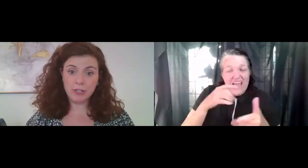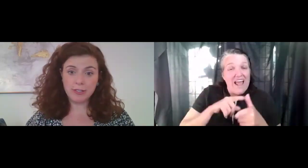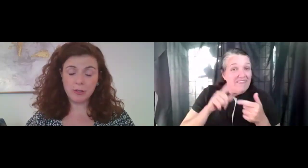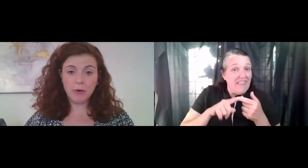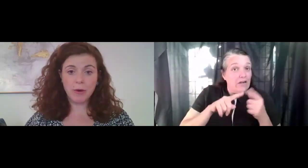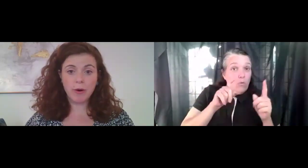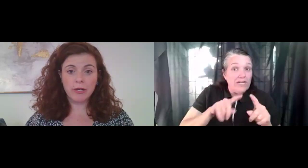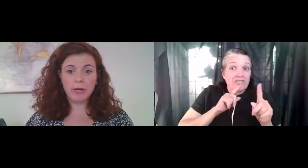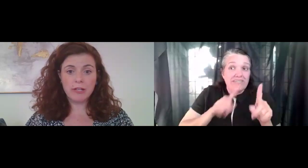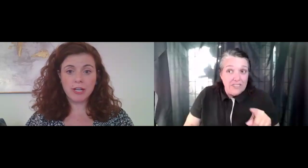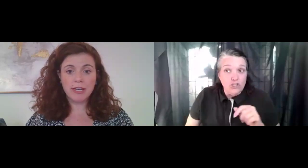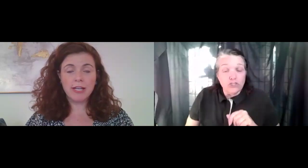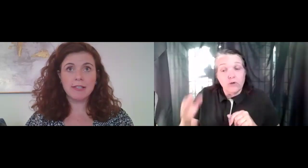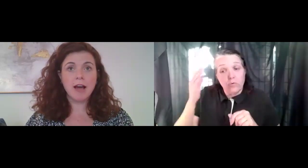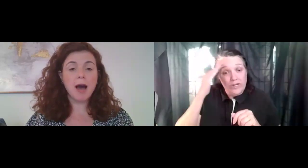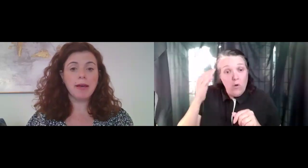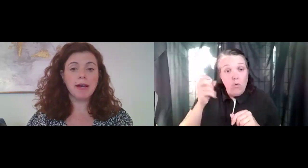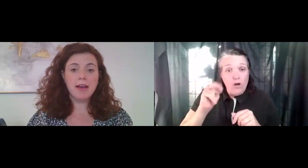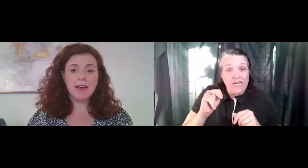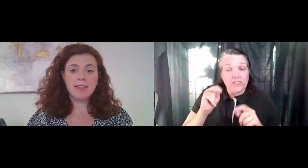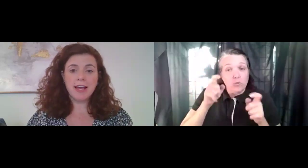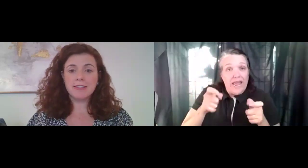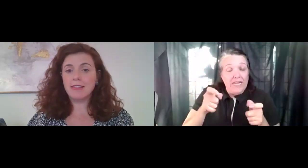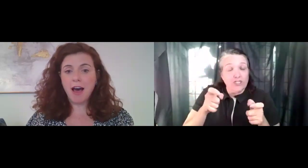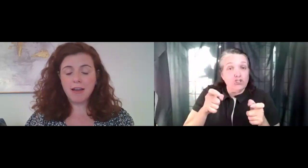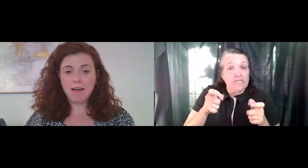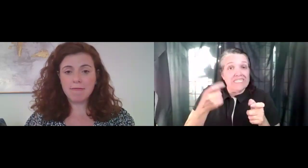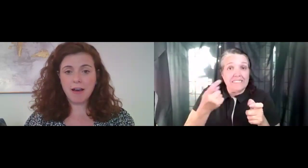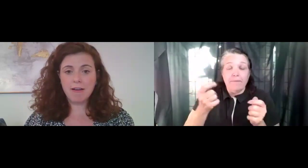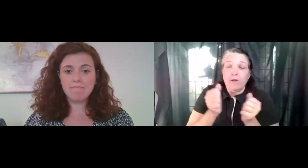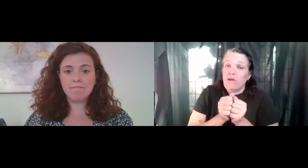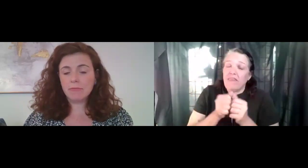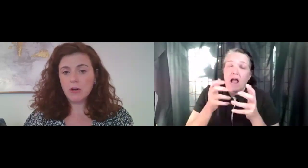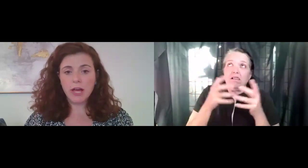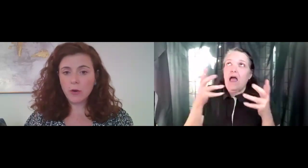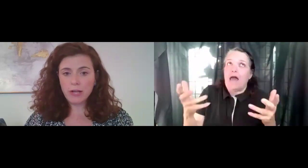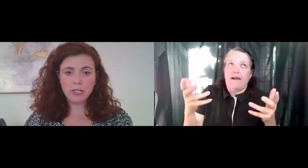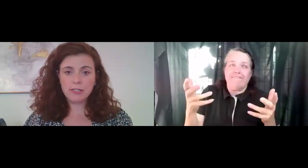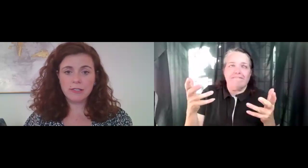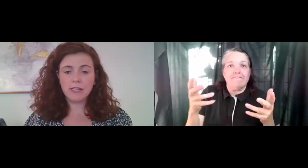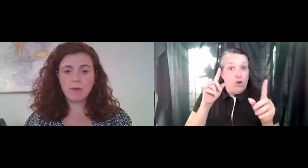questions, we know that organ donation is a topic that has a lot of, you know, a lot of questions